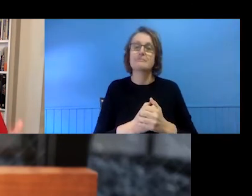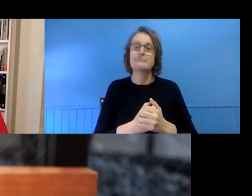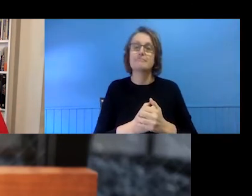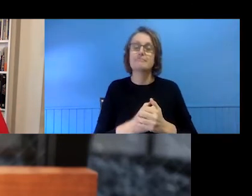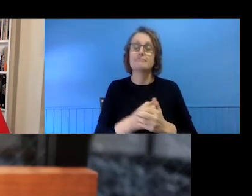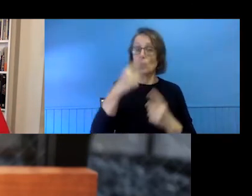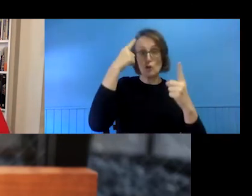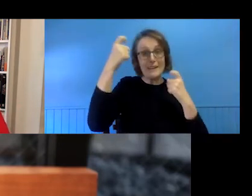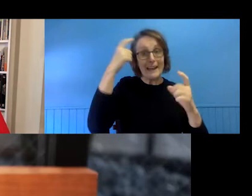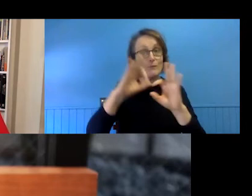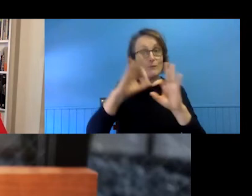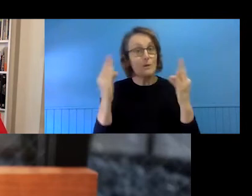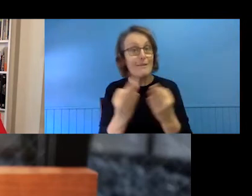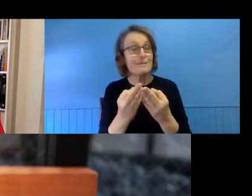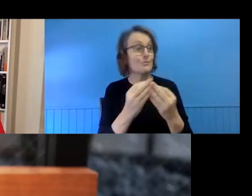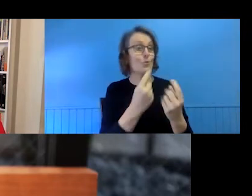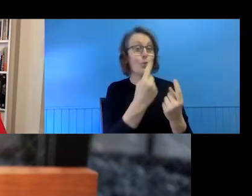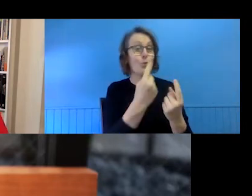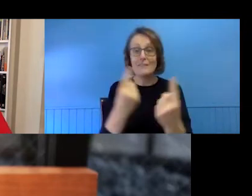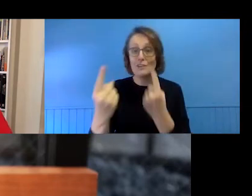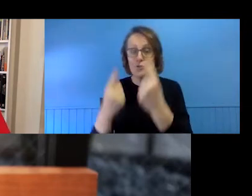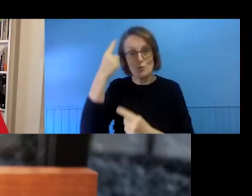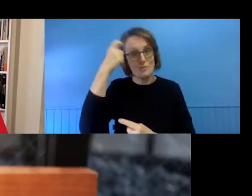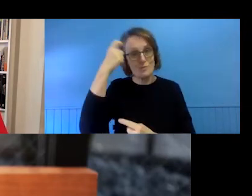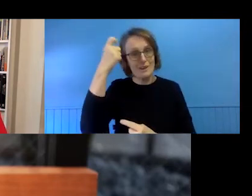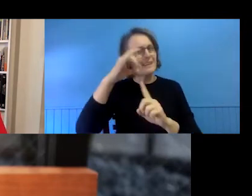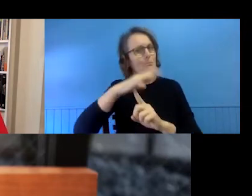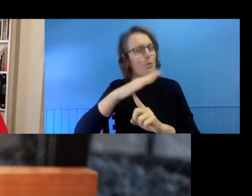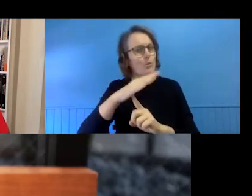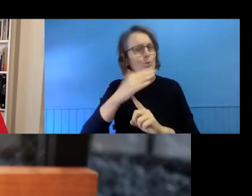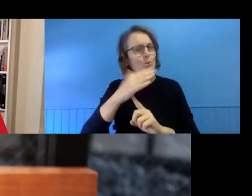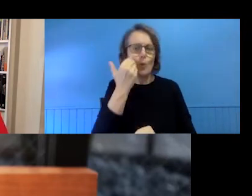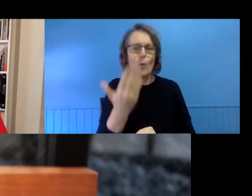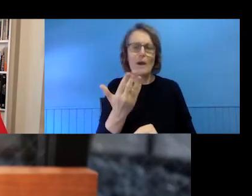organisations, it's really important that we're always staying connected